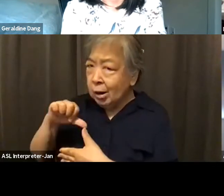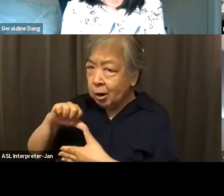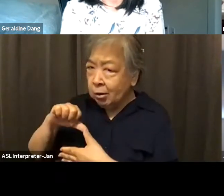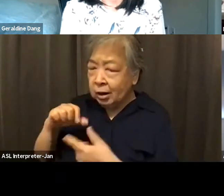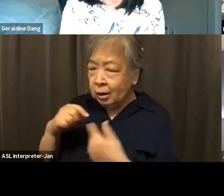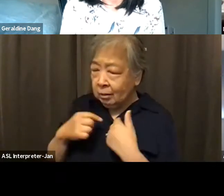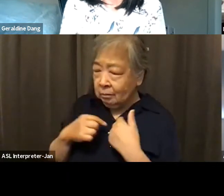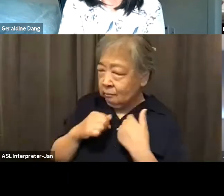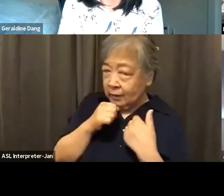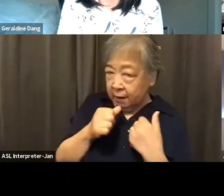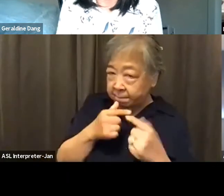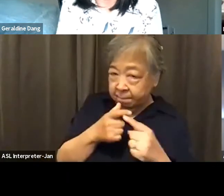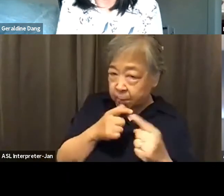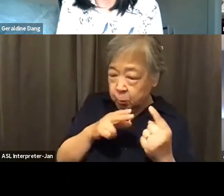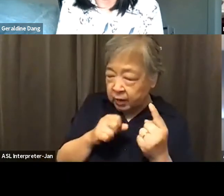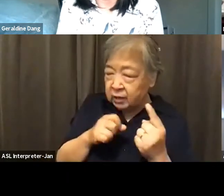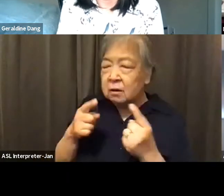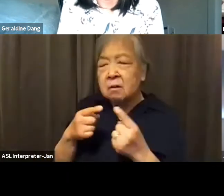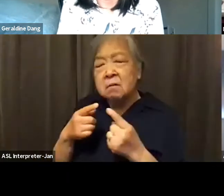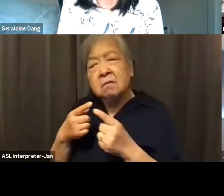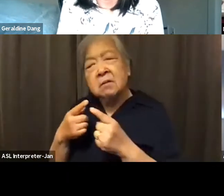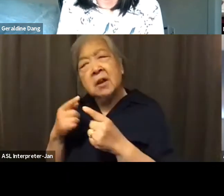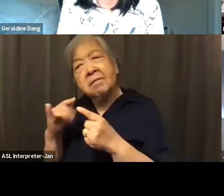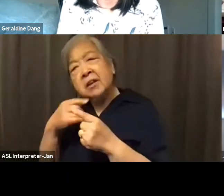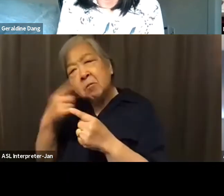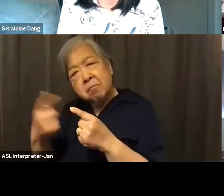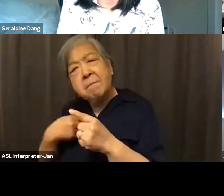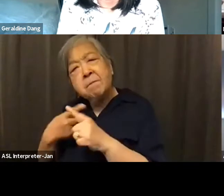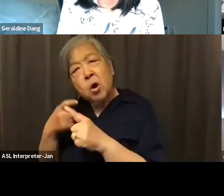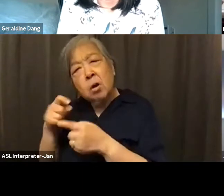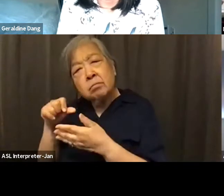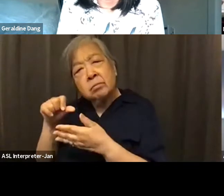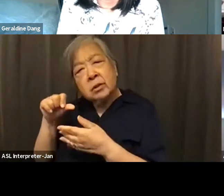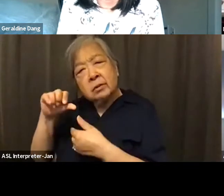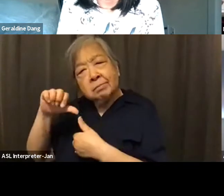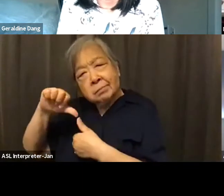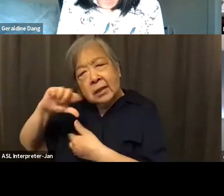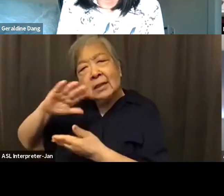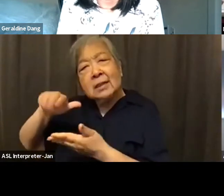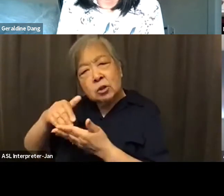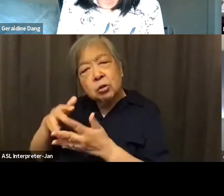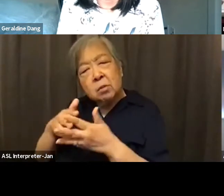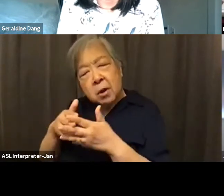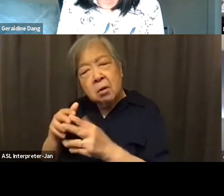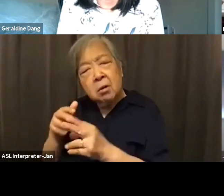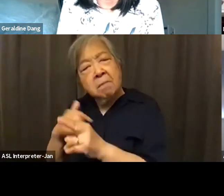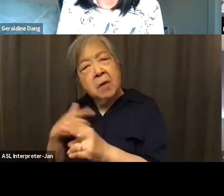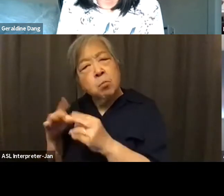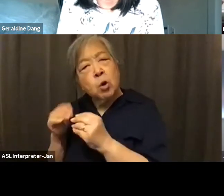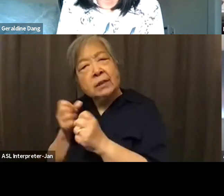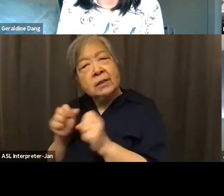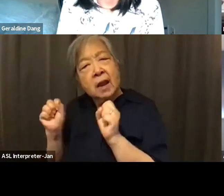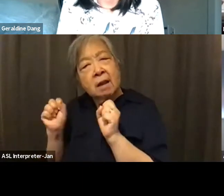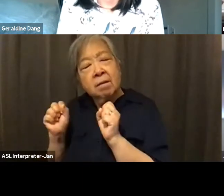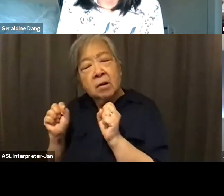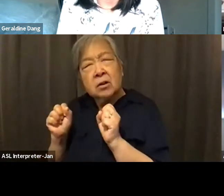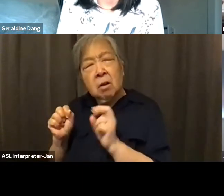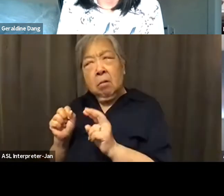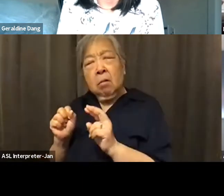So yeah, it really made me at many times think about what parts of my identity I choose to